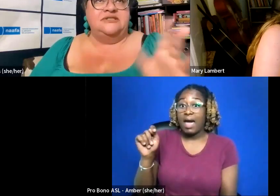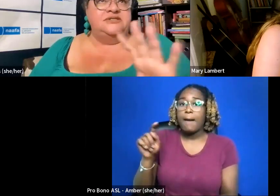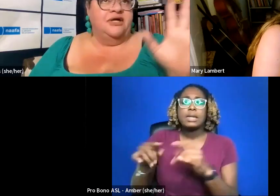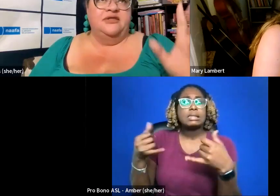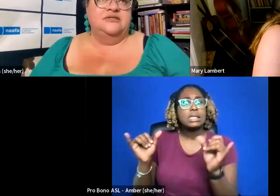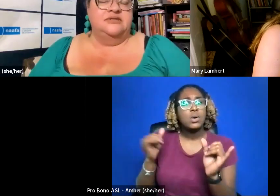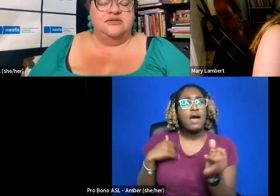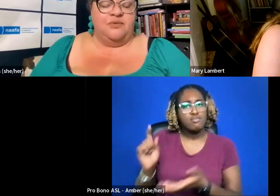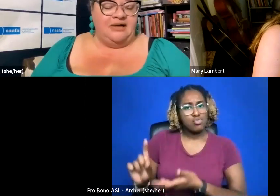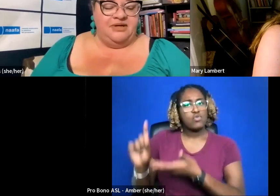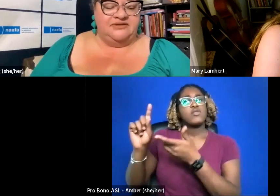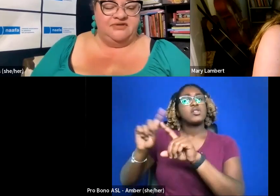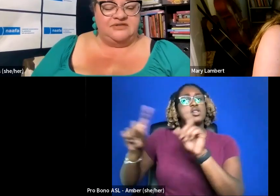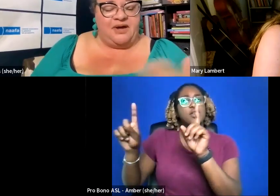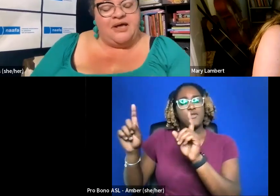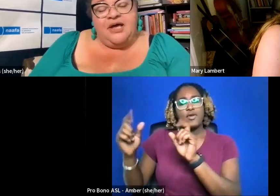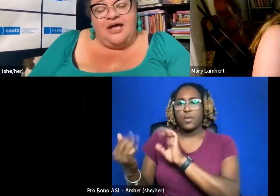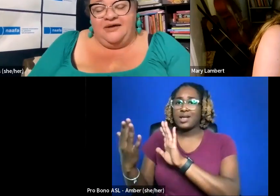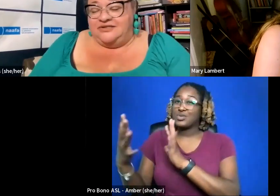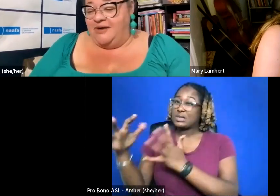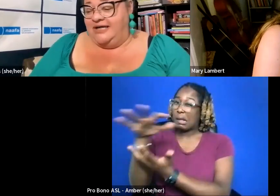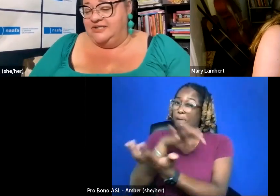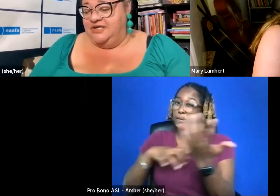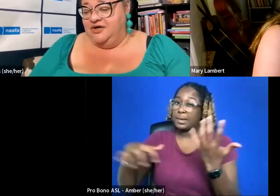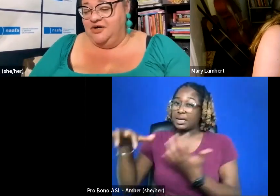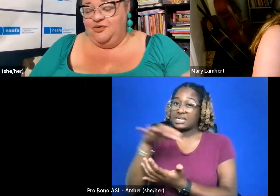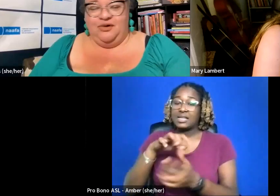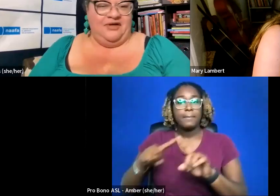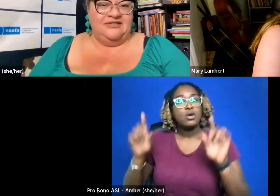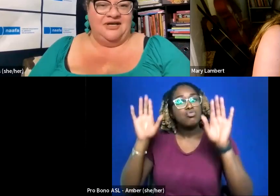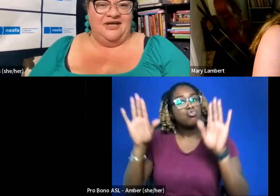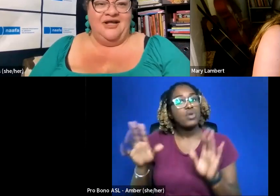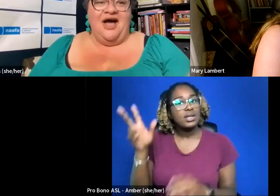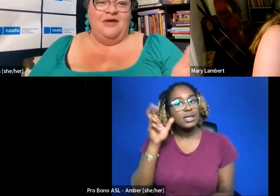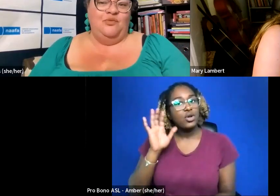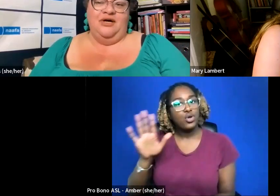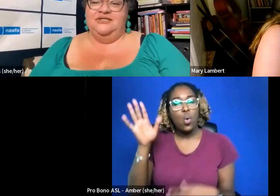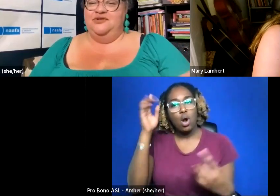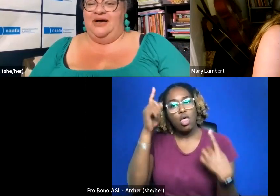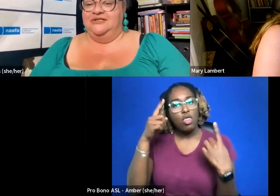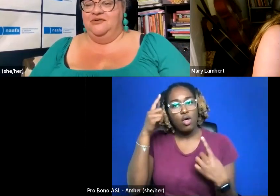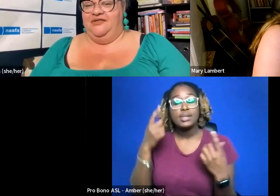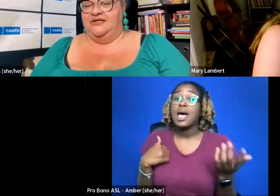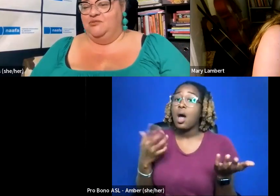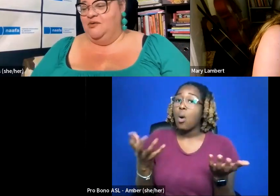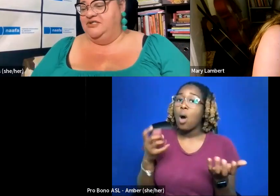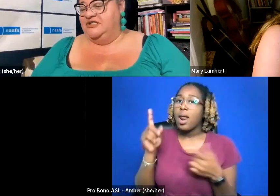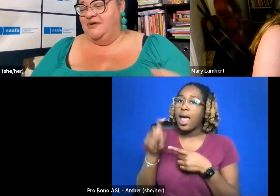And so, like, there's a there's a wide mix of this, but it's great to hear your thoughts on it. I want to ask you, like a thousand more questions,